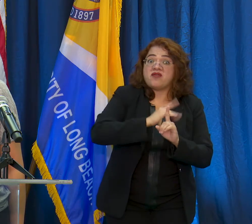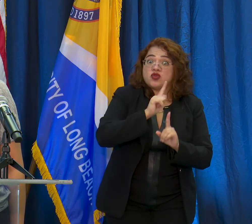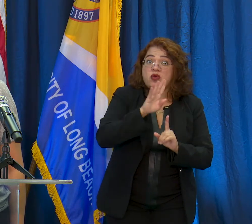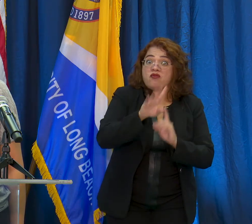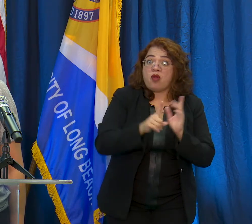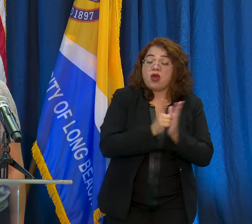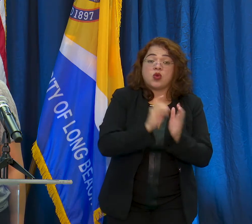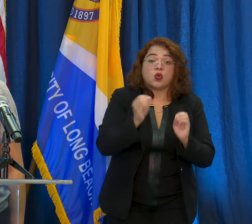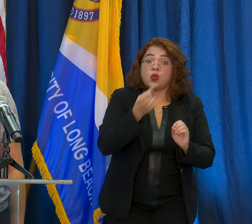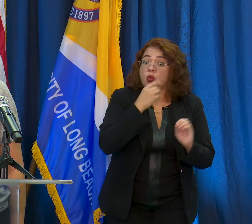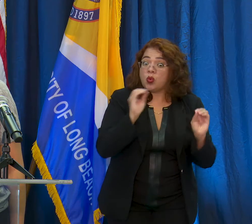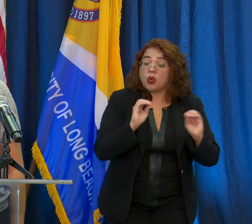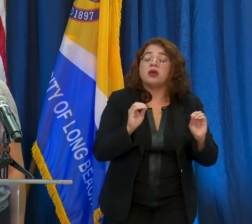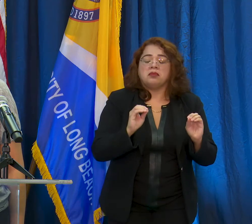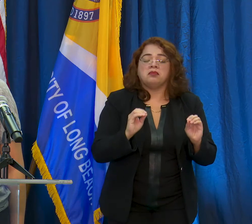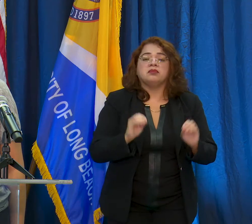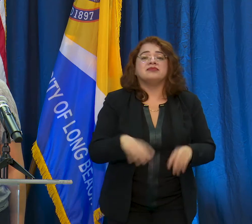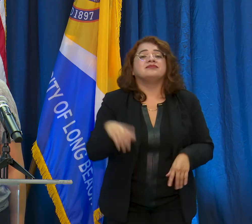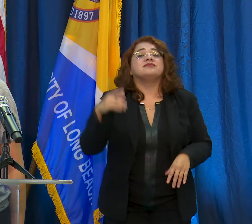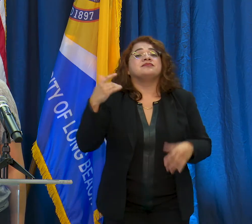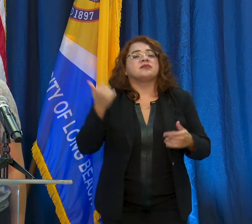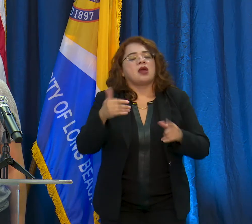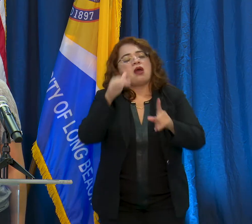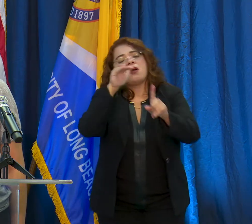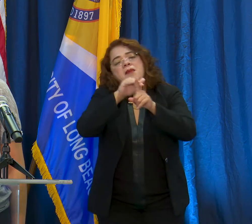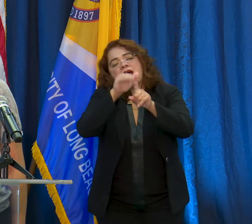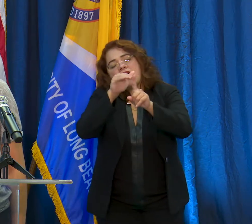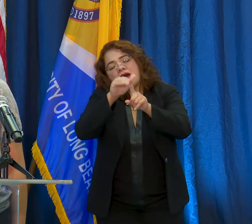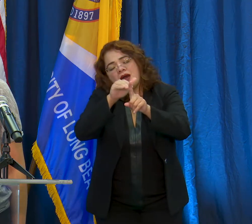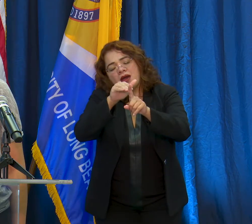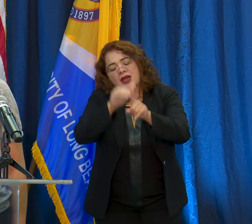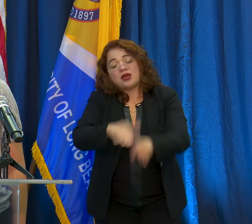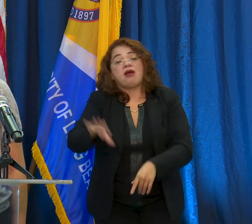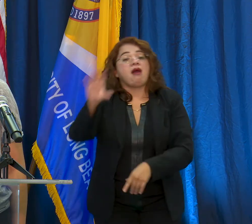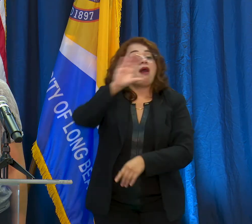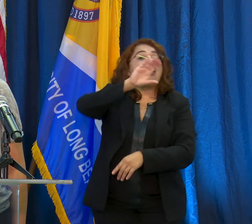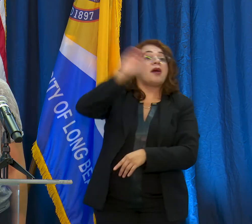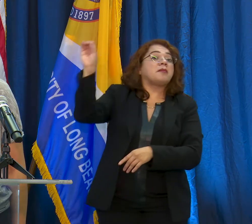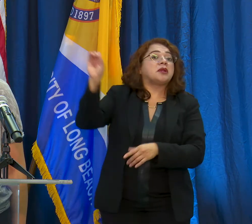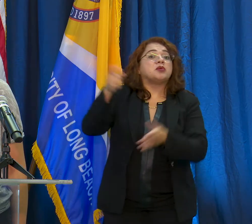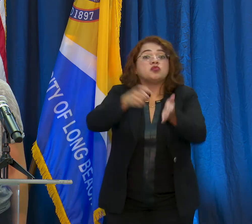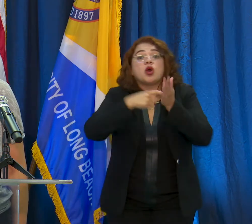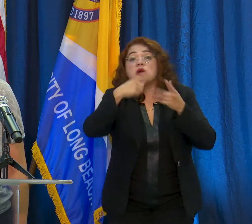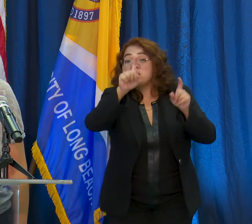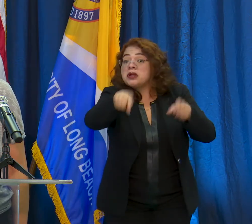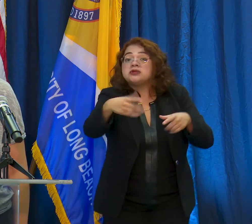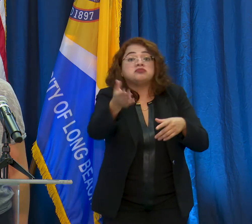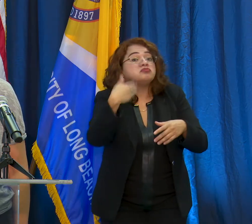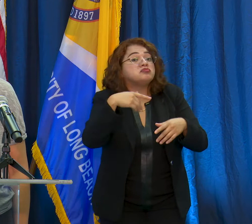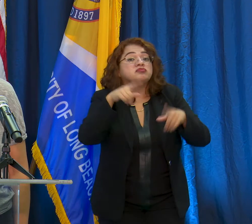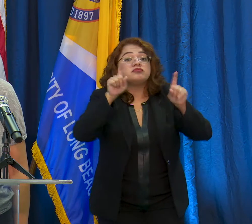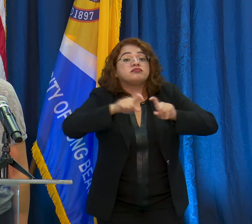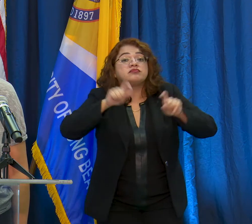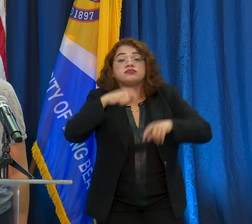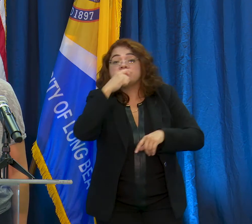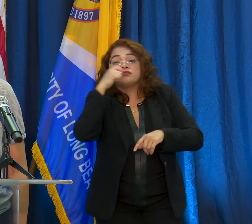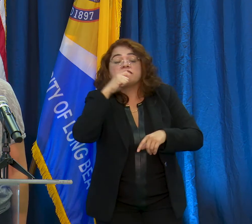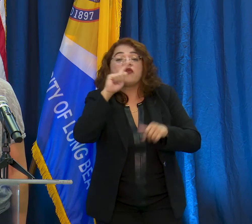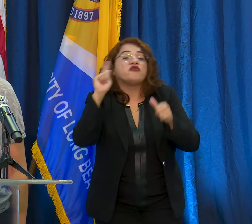require an employee to receive a negative COVID-19 test to return to work.